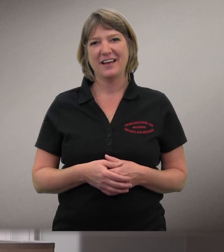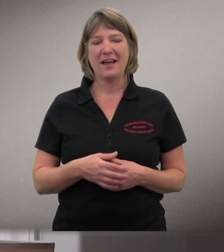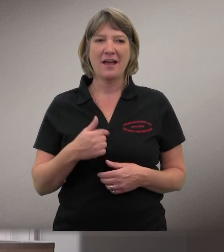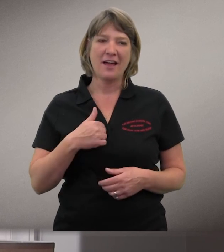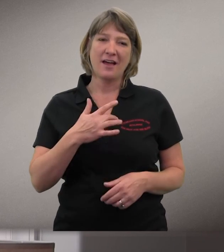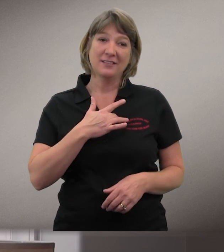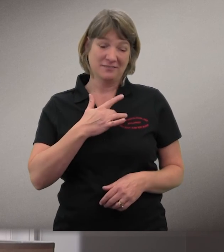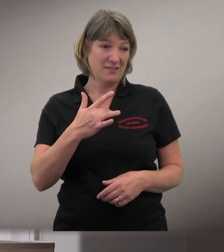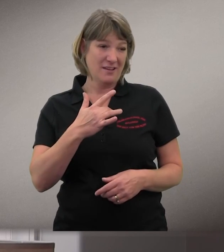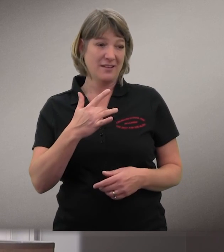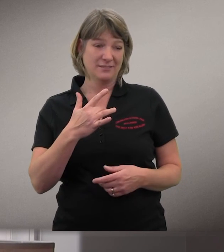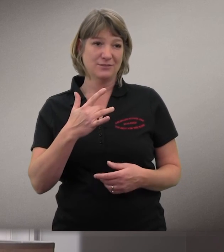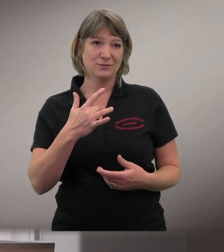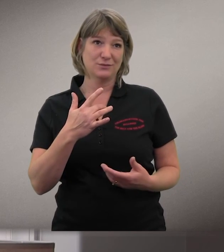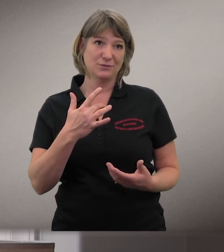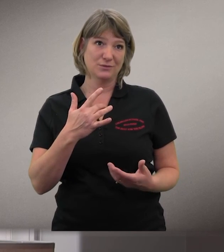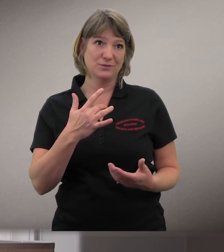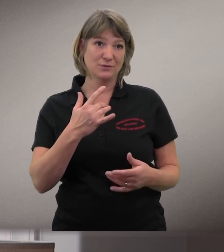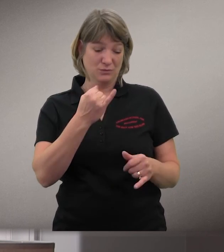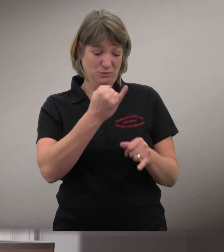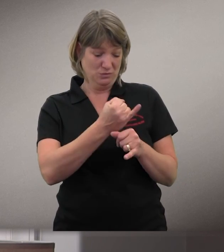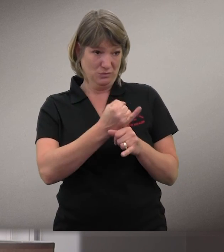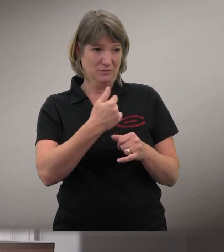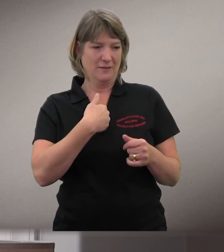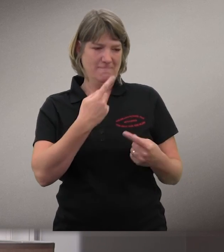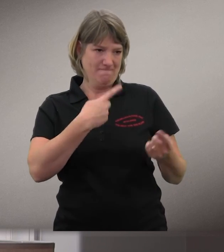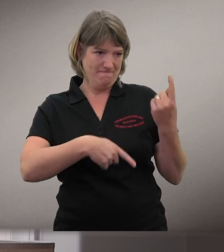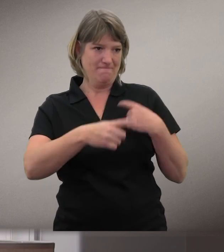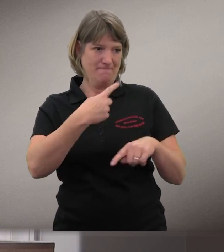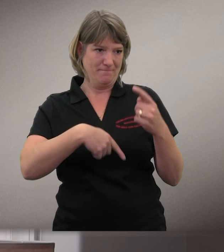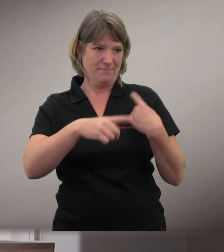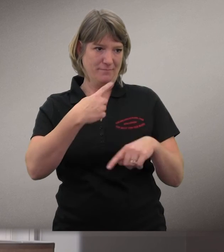I usually sign when I'm at school,